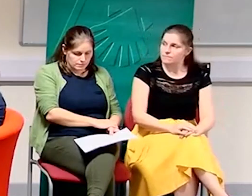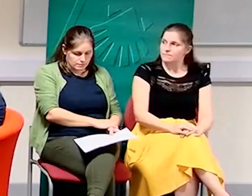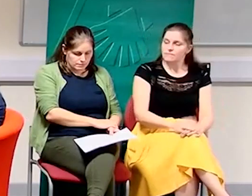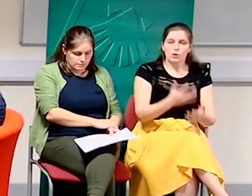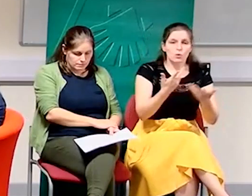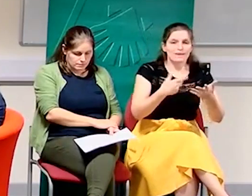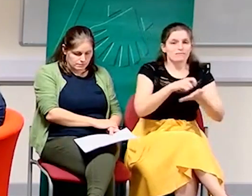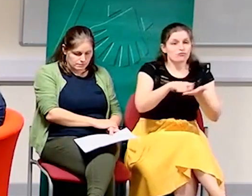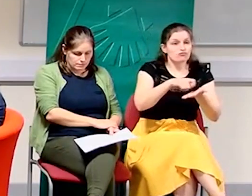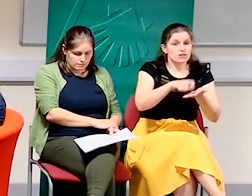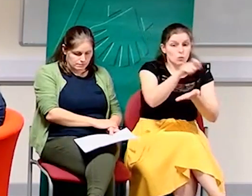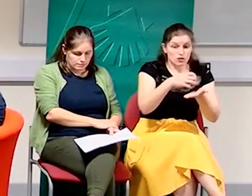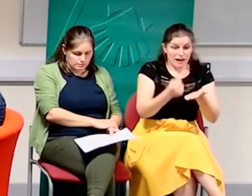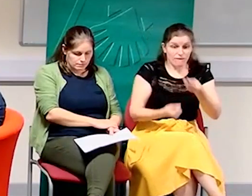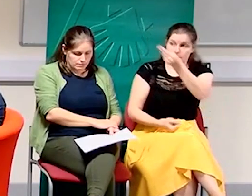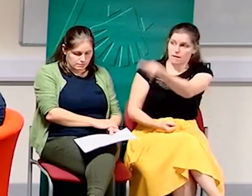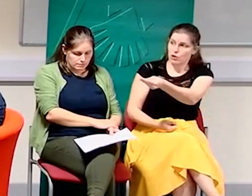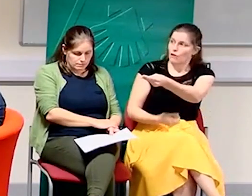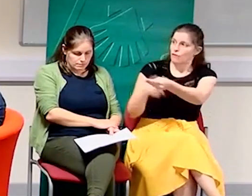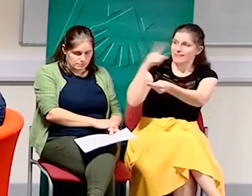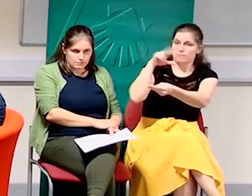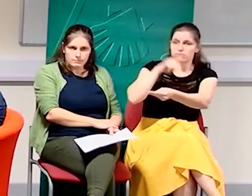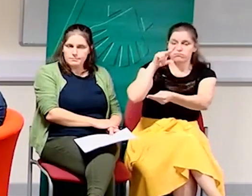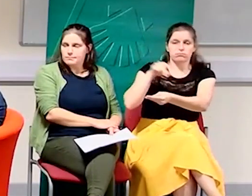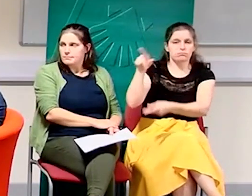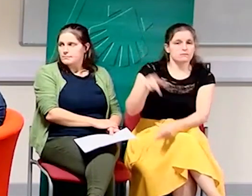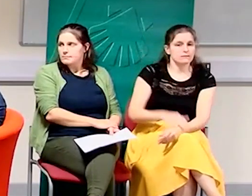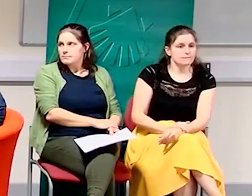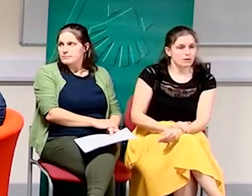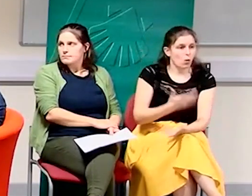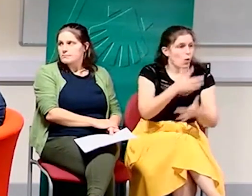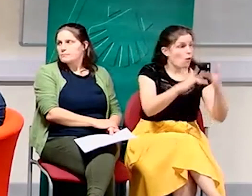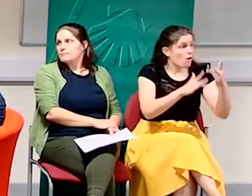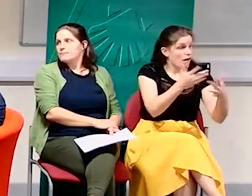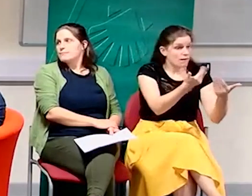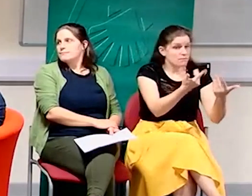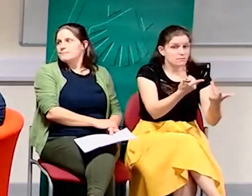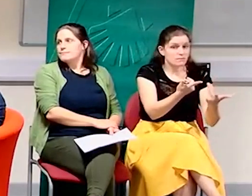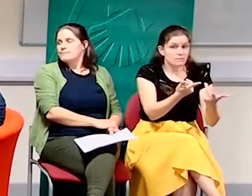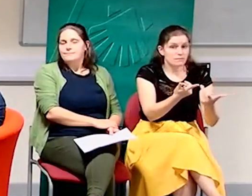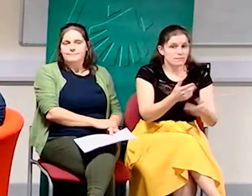you can pass that to us and if there are any questions online we might pose those as well so um